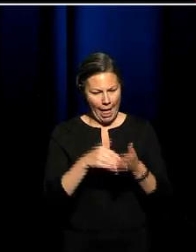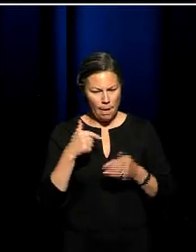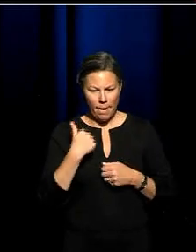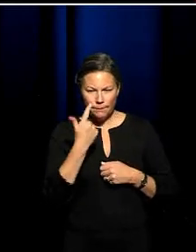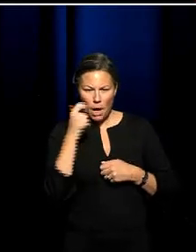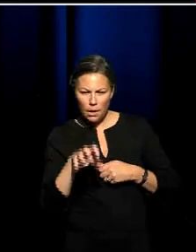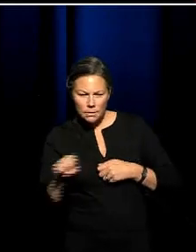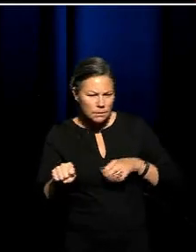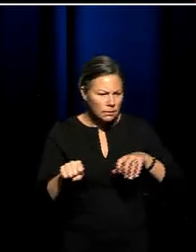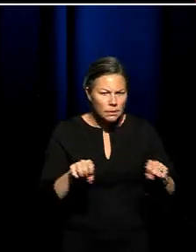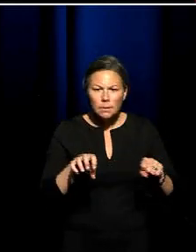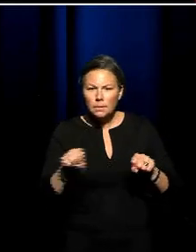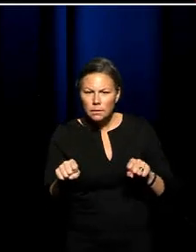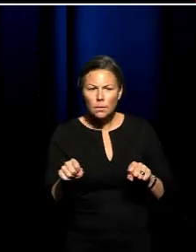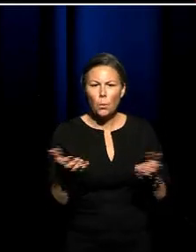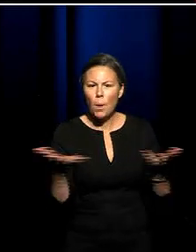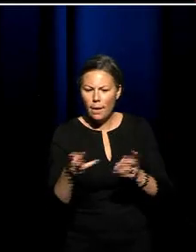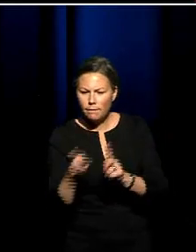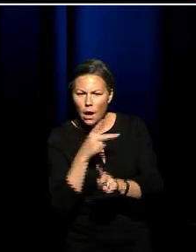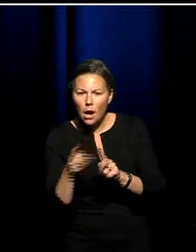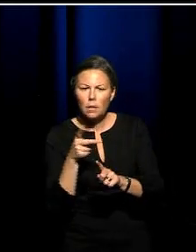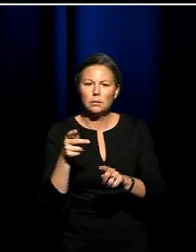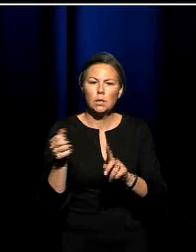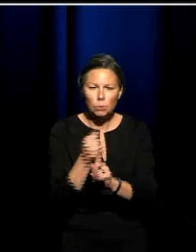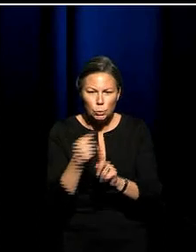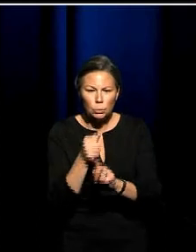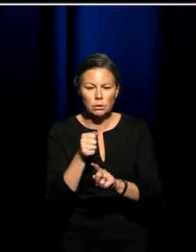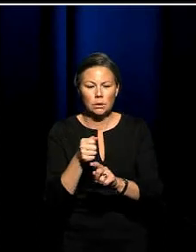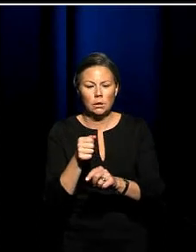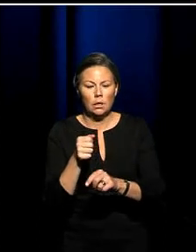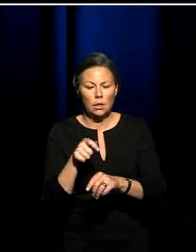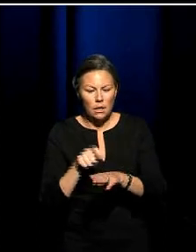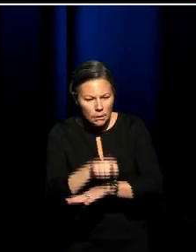examples of violence, abuse, neglect and exploitation. Thirdly to identify